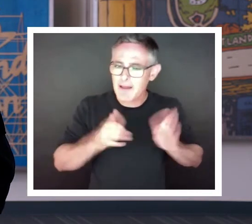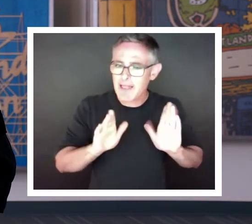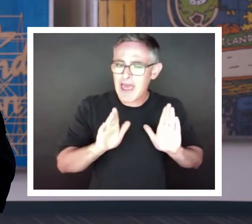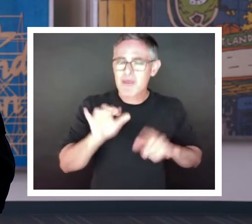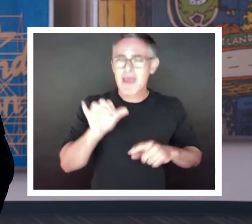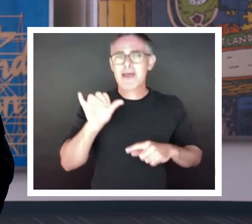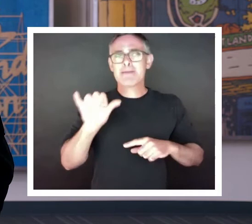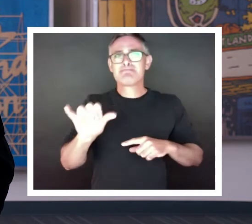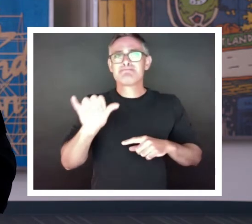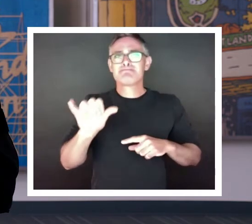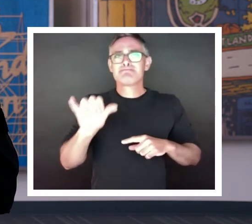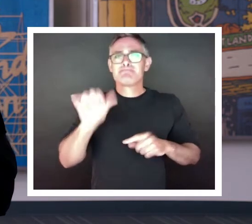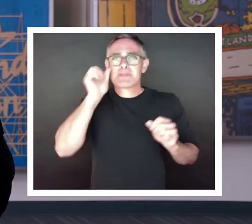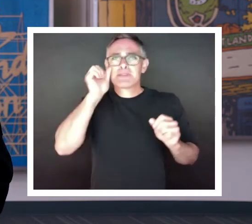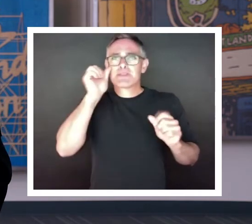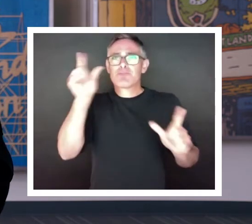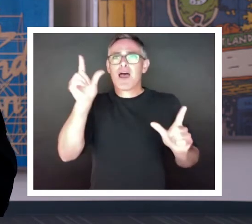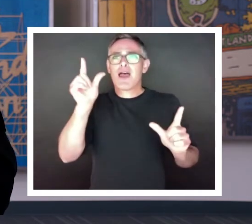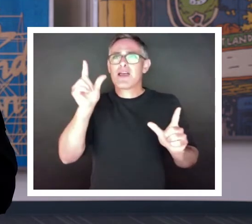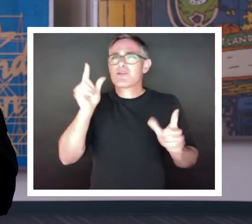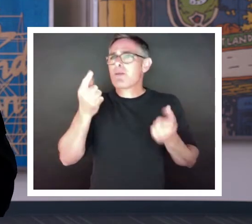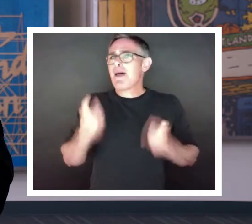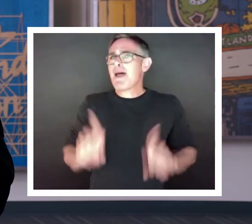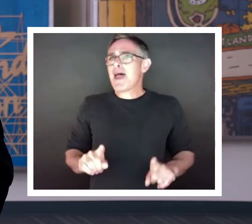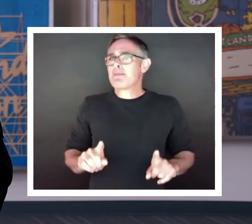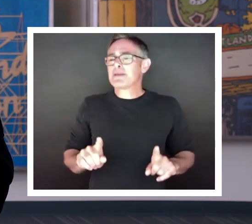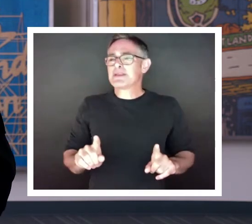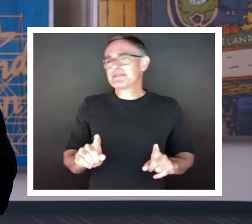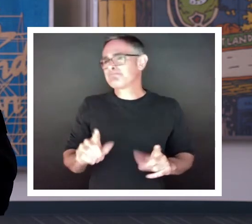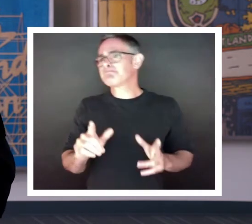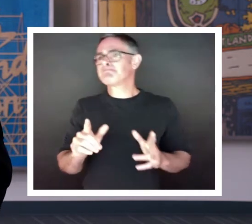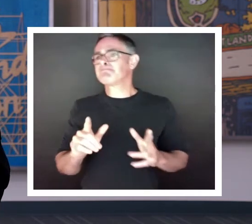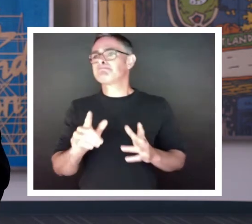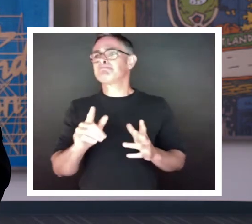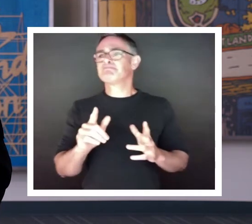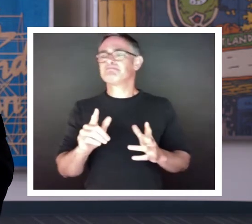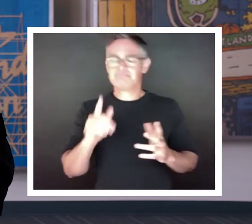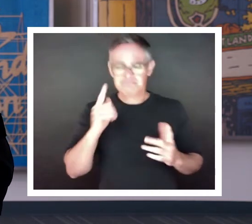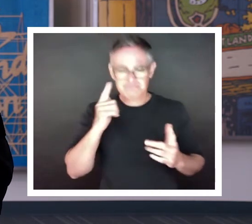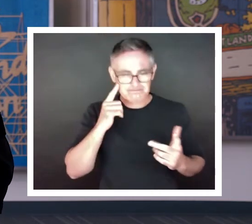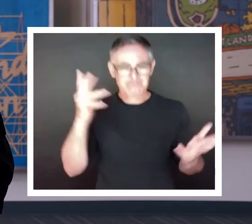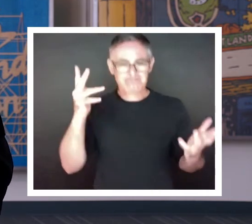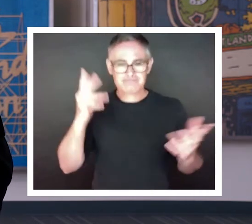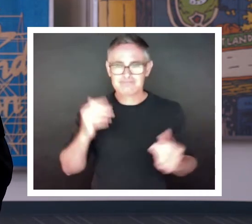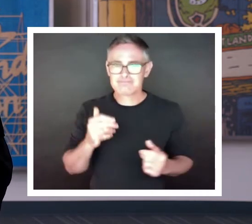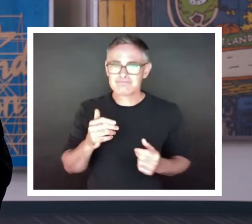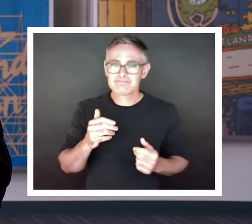and surprise, perhaps even gasp and letting in to our minds what was not there before.